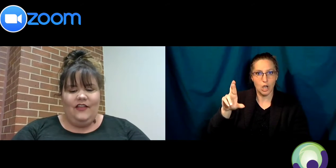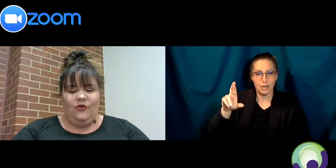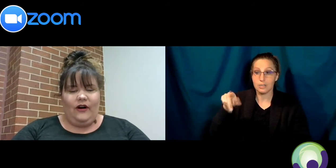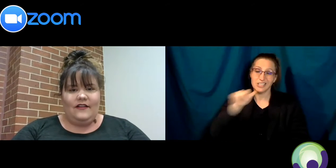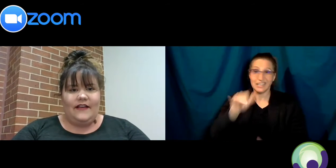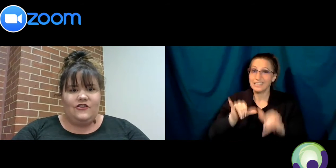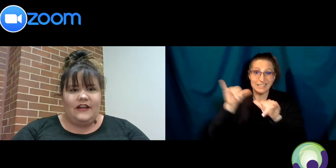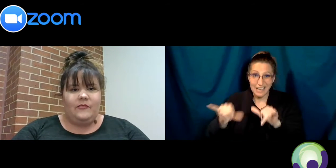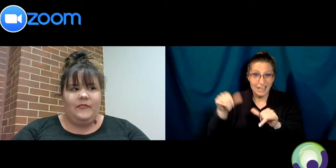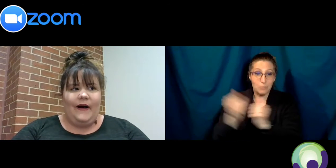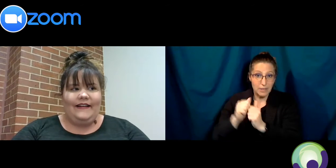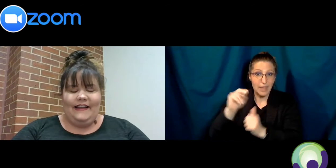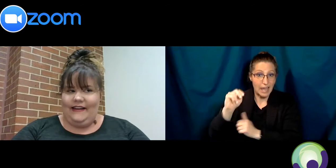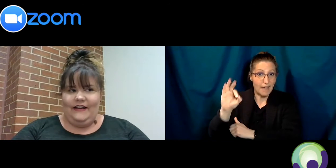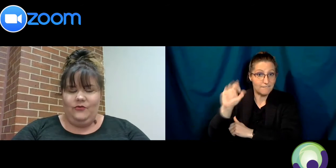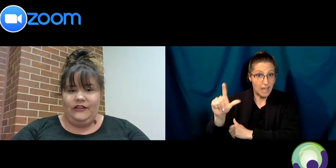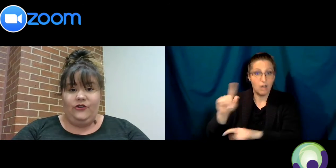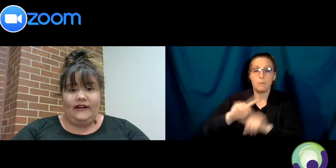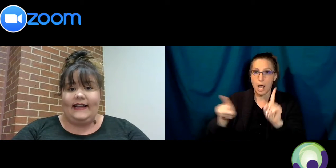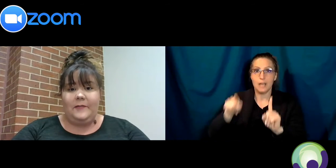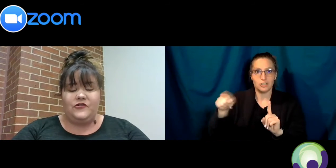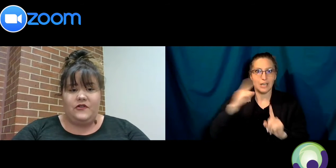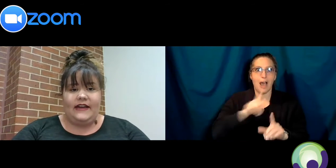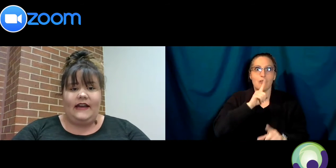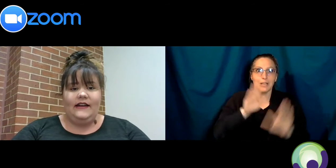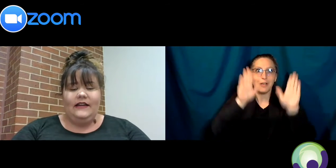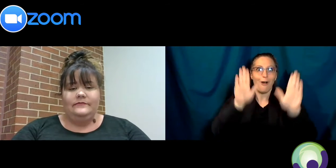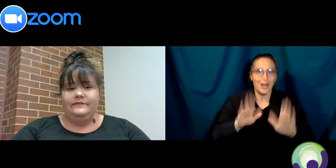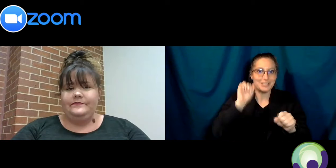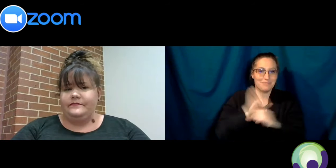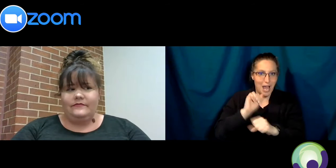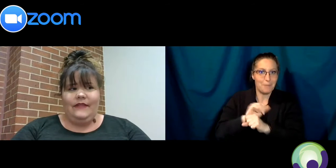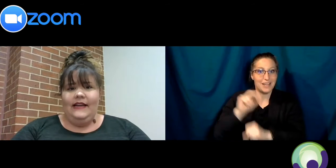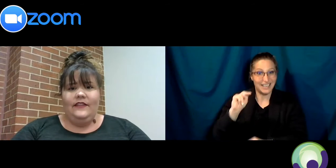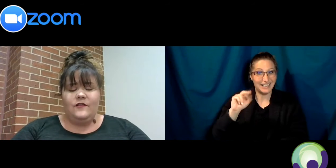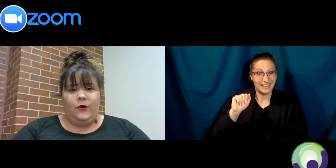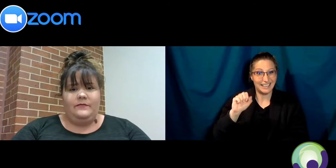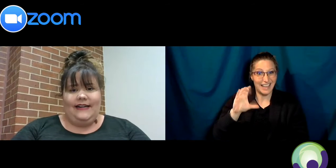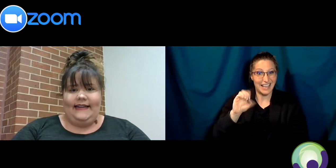the organization but getting a really great opportunity in the sports market.